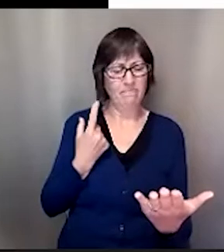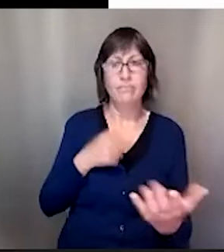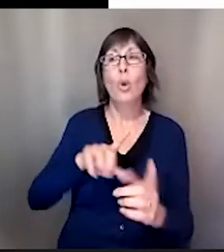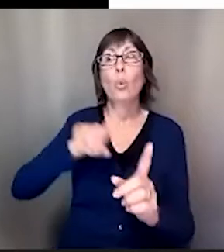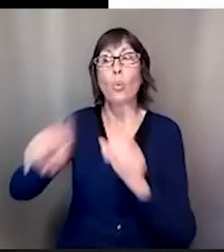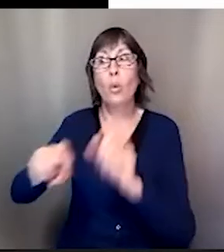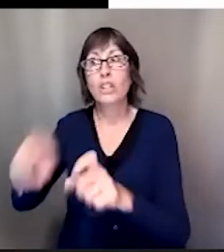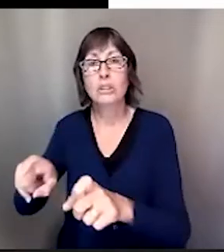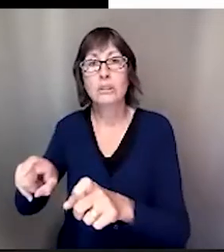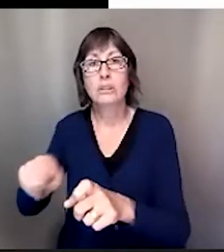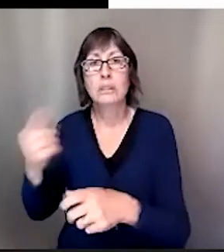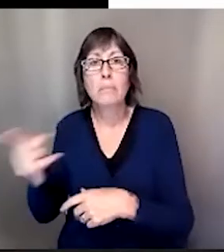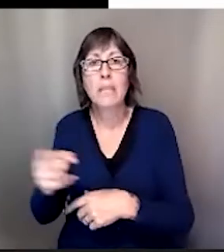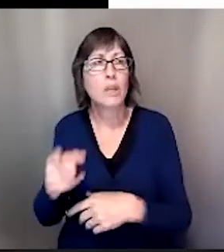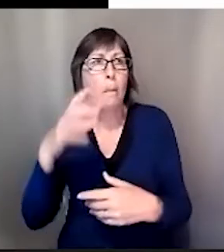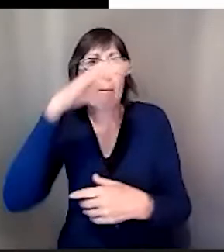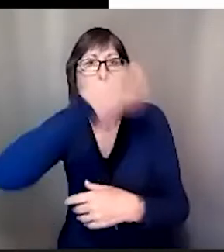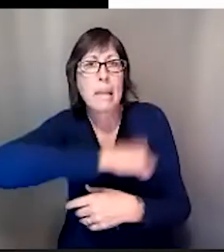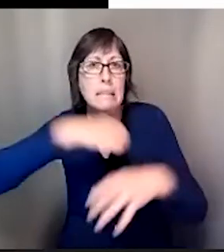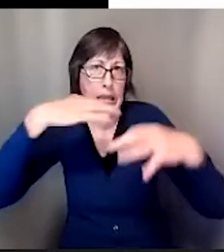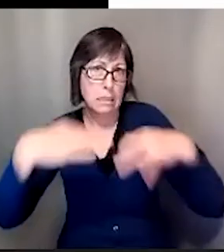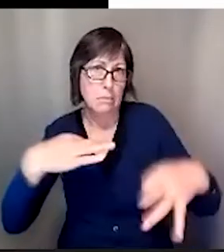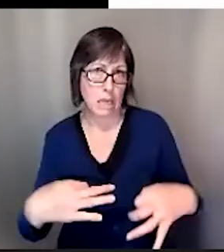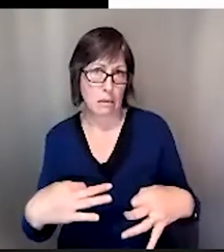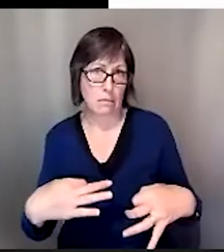you are making in the story you are telling.